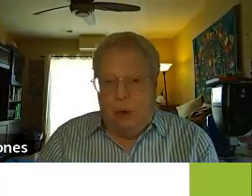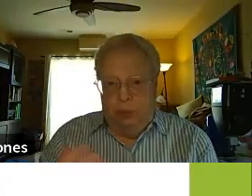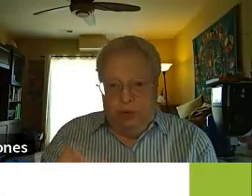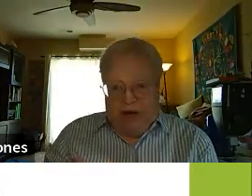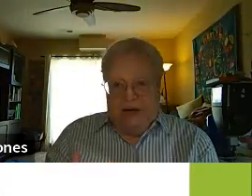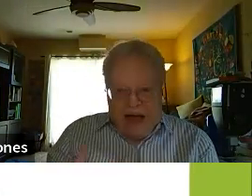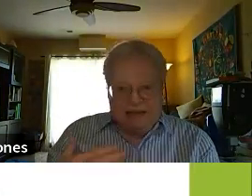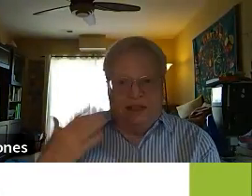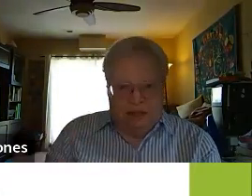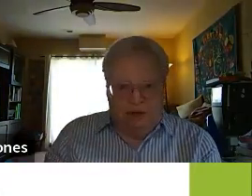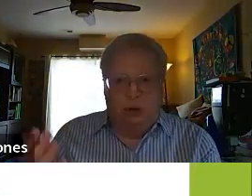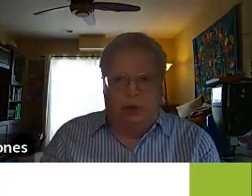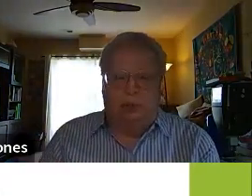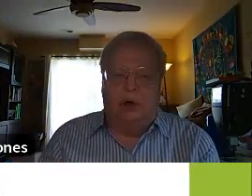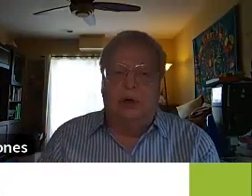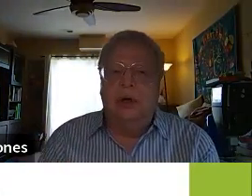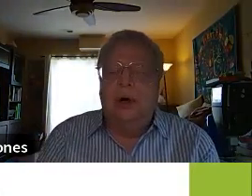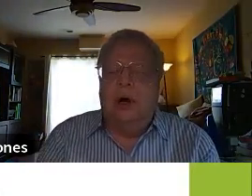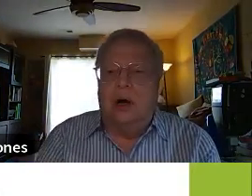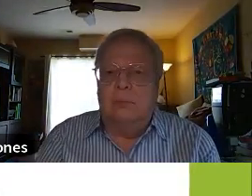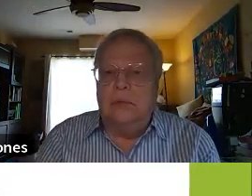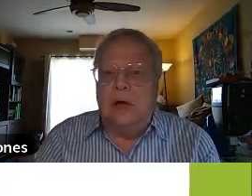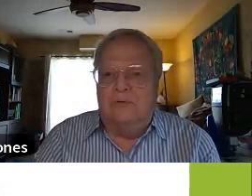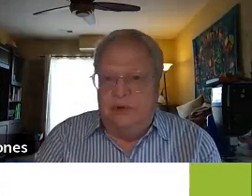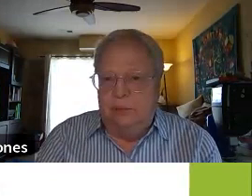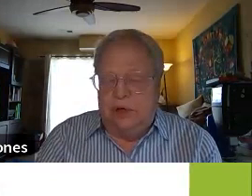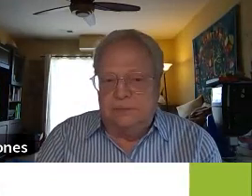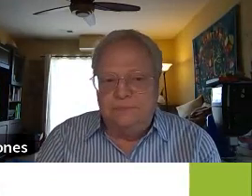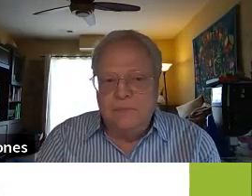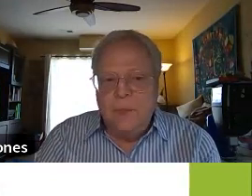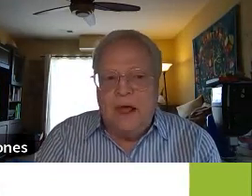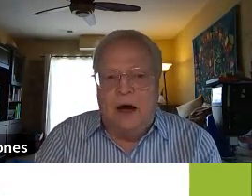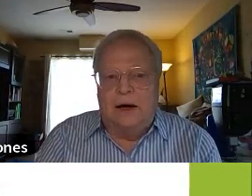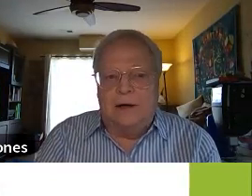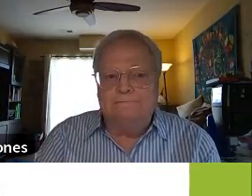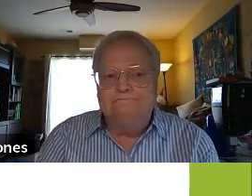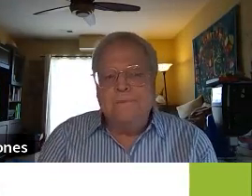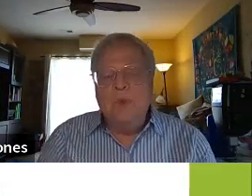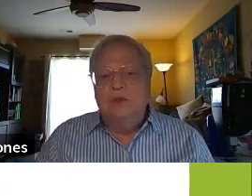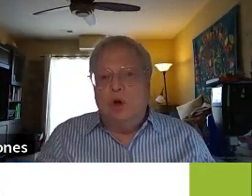how we provide access to people at FEMA.